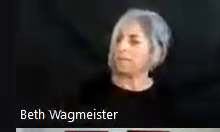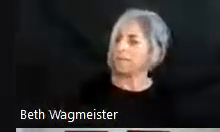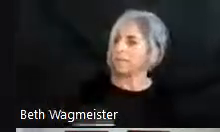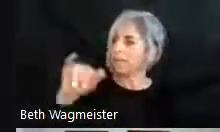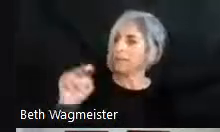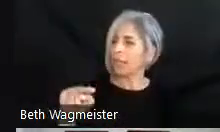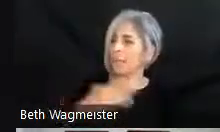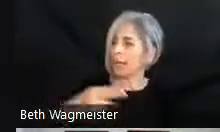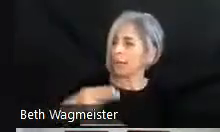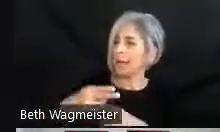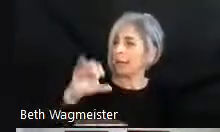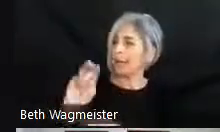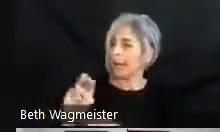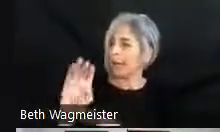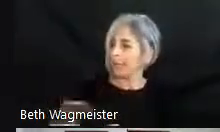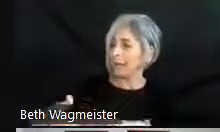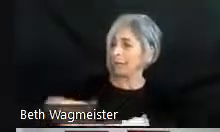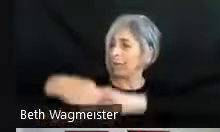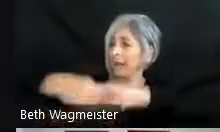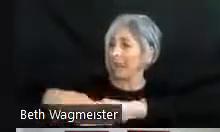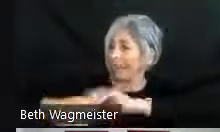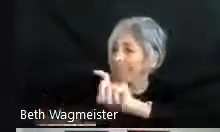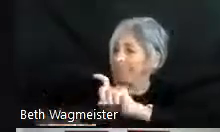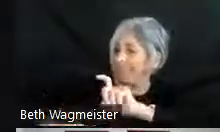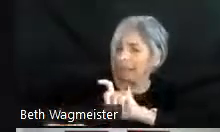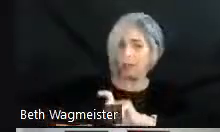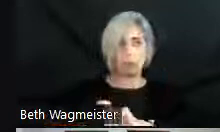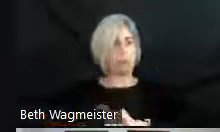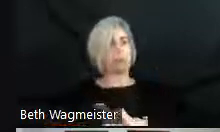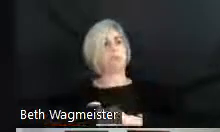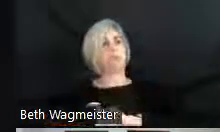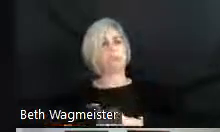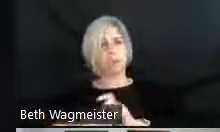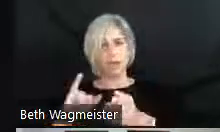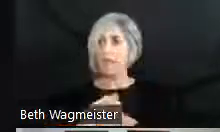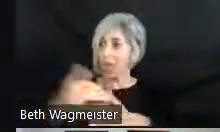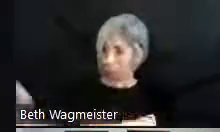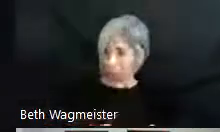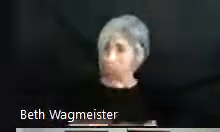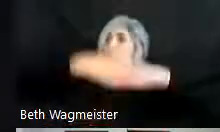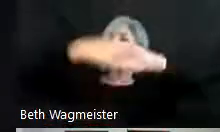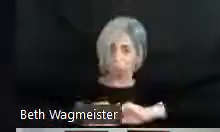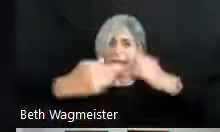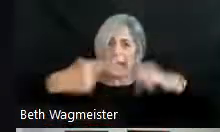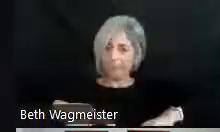my name is Cam, can I shake your hand? And the handshake came.